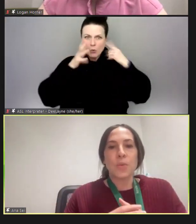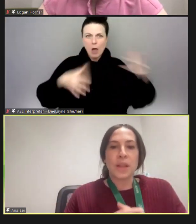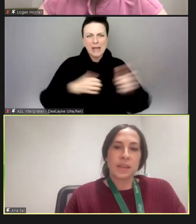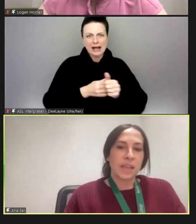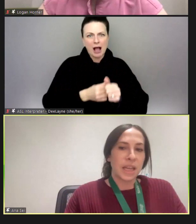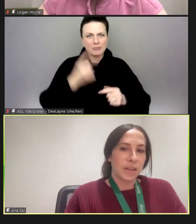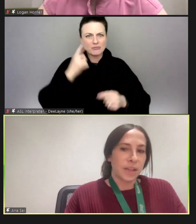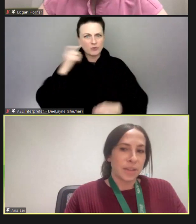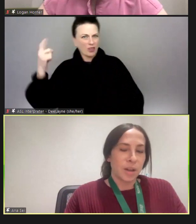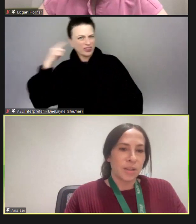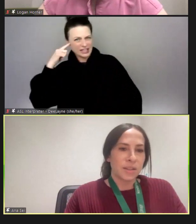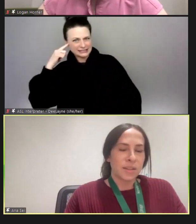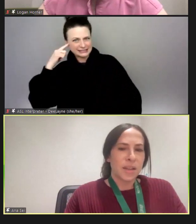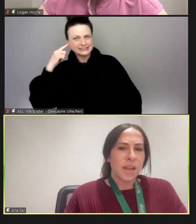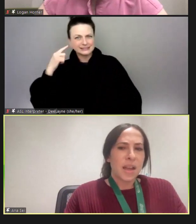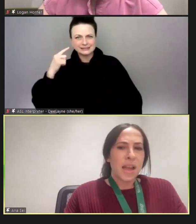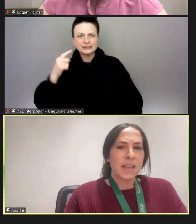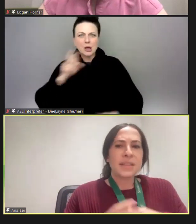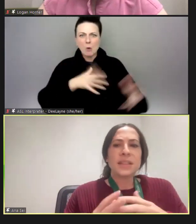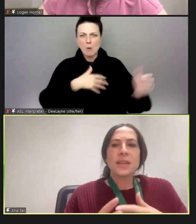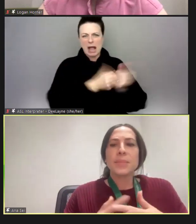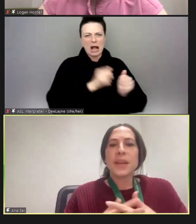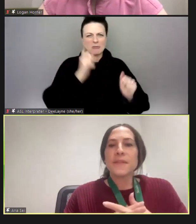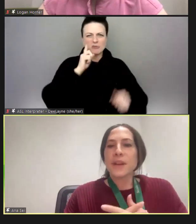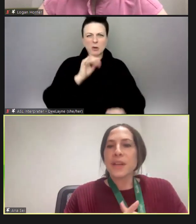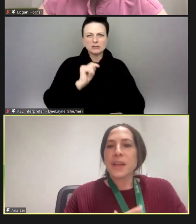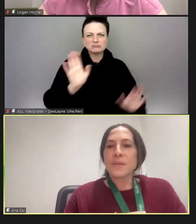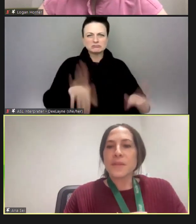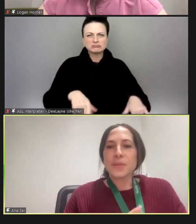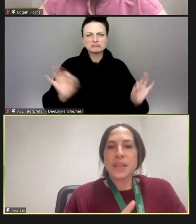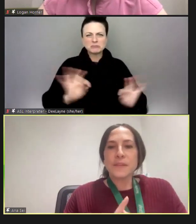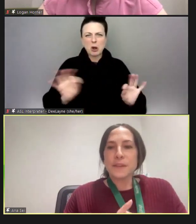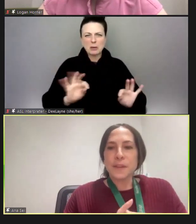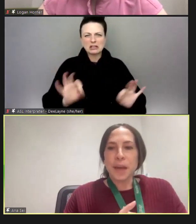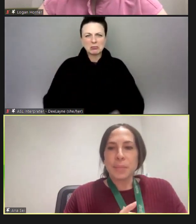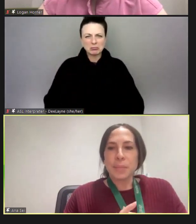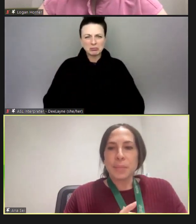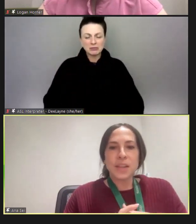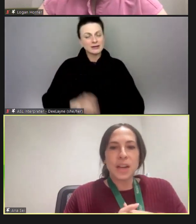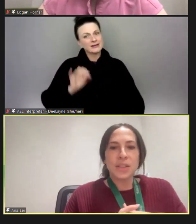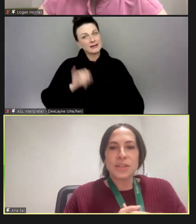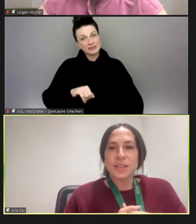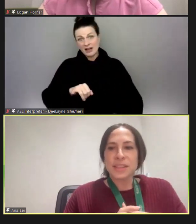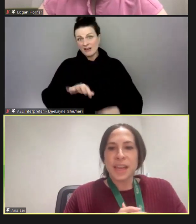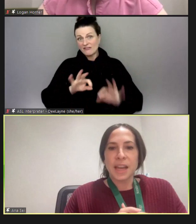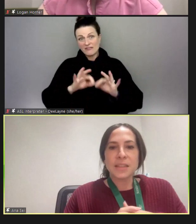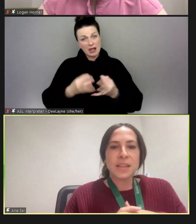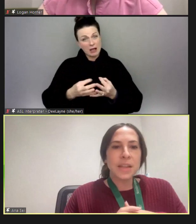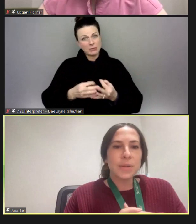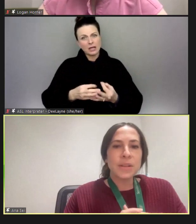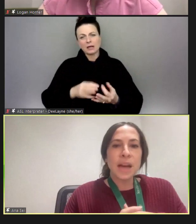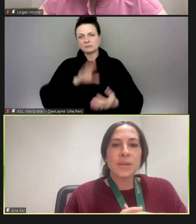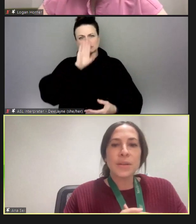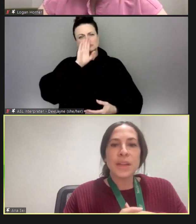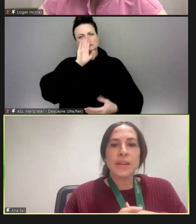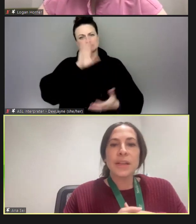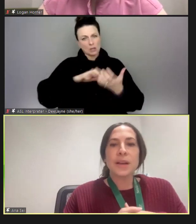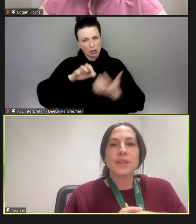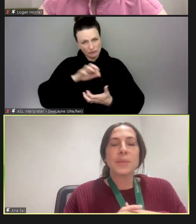with the hearing loss and this is something very confusing for families to